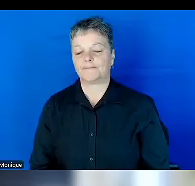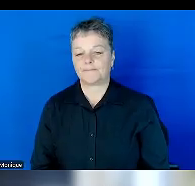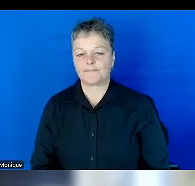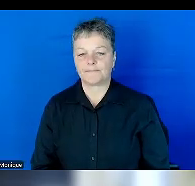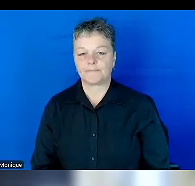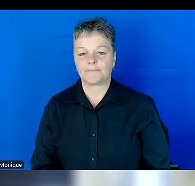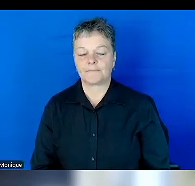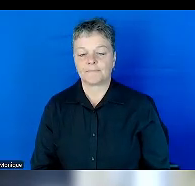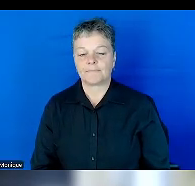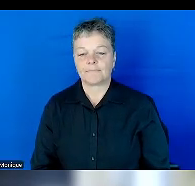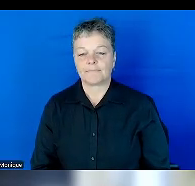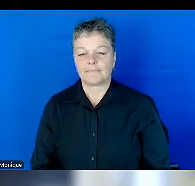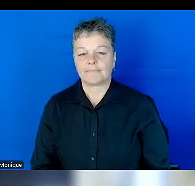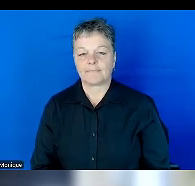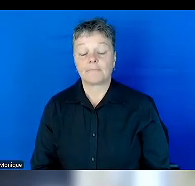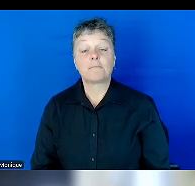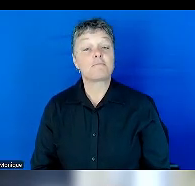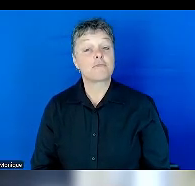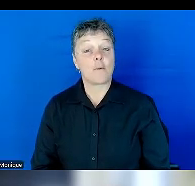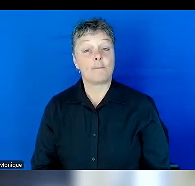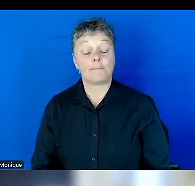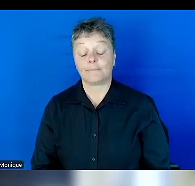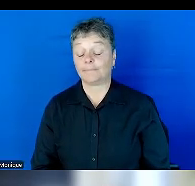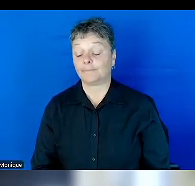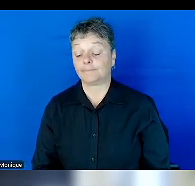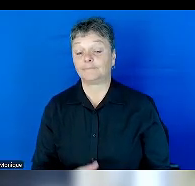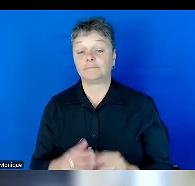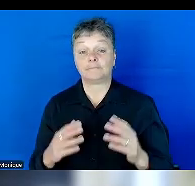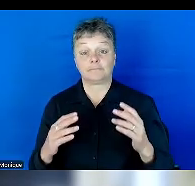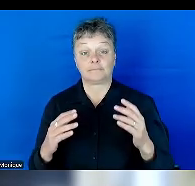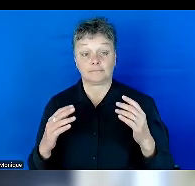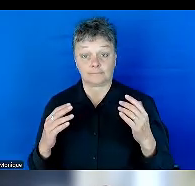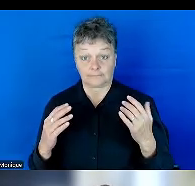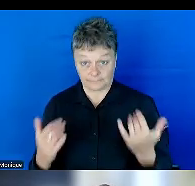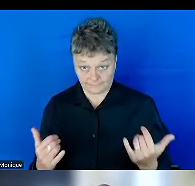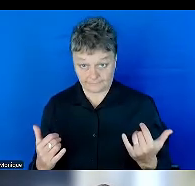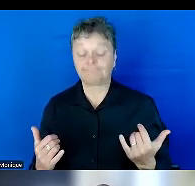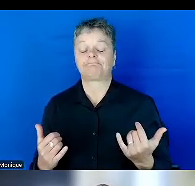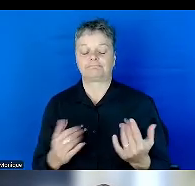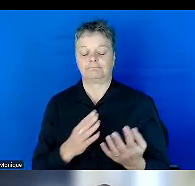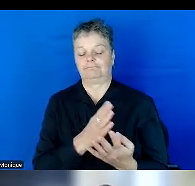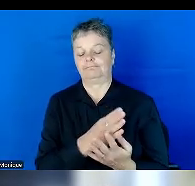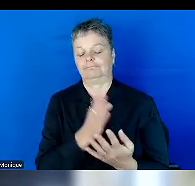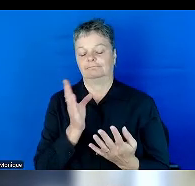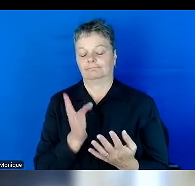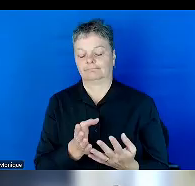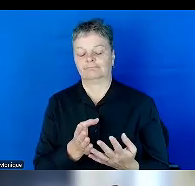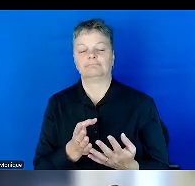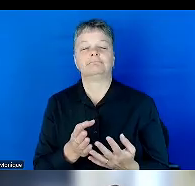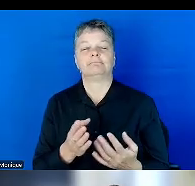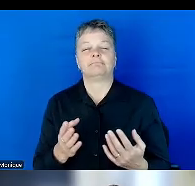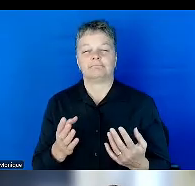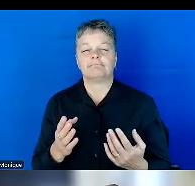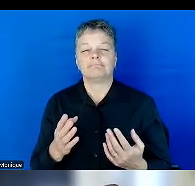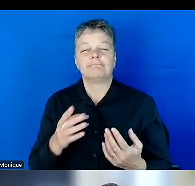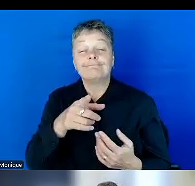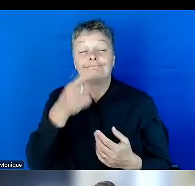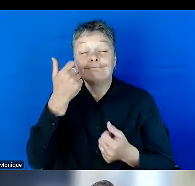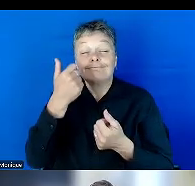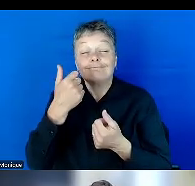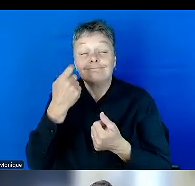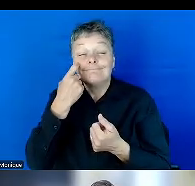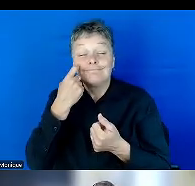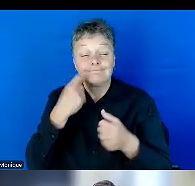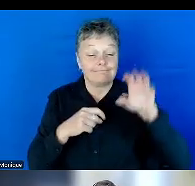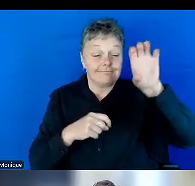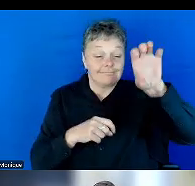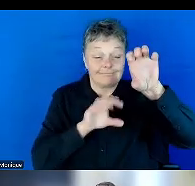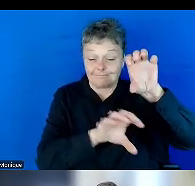So I will now get into um really talking about the first category of things that that we do